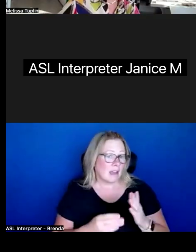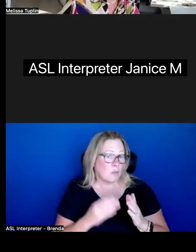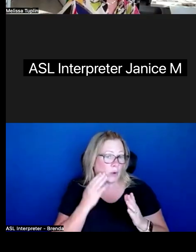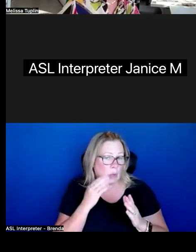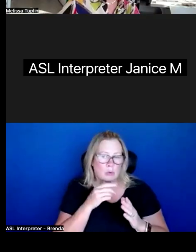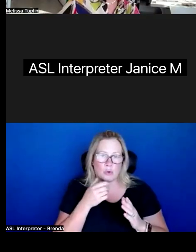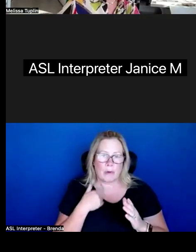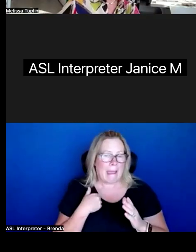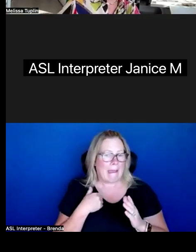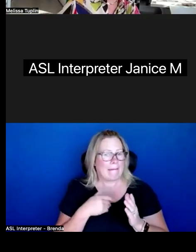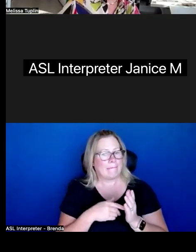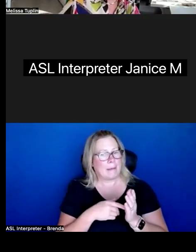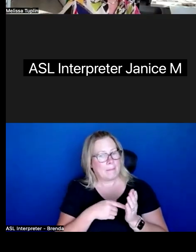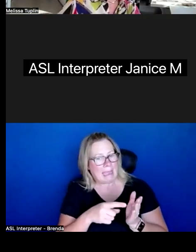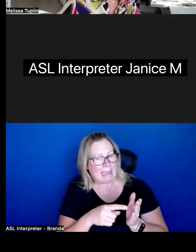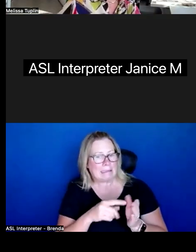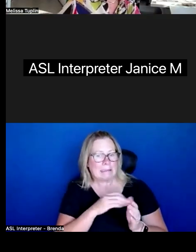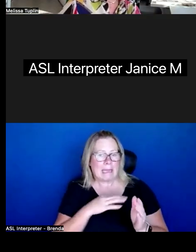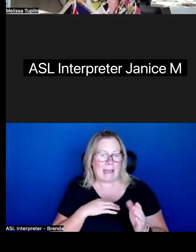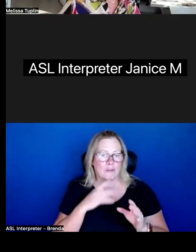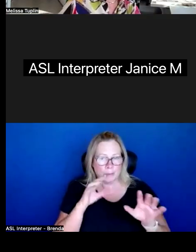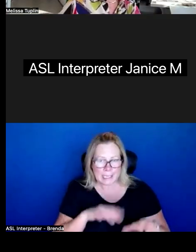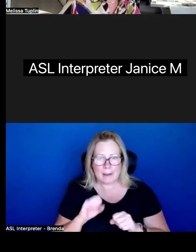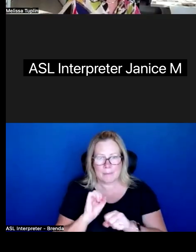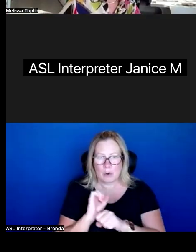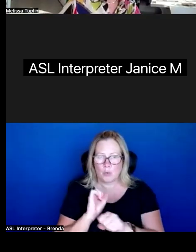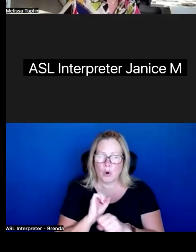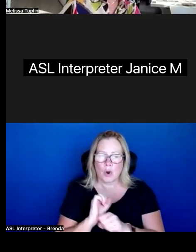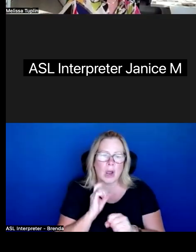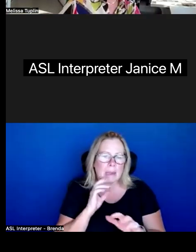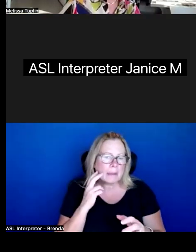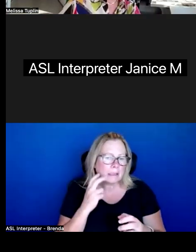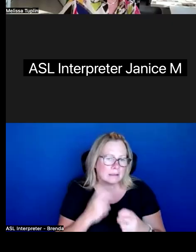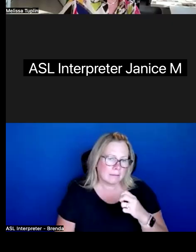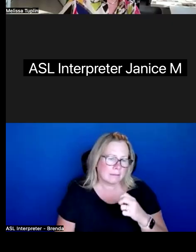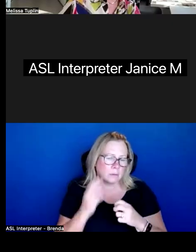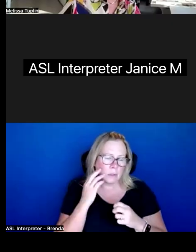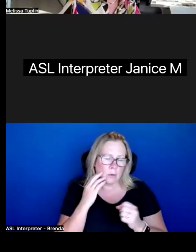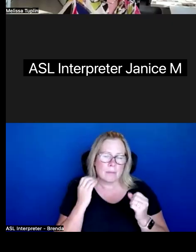paid staff to undertake the work, which is a characteristic of many community organizations.